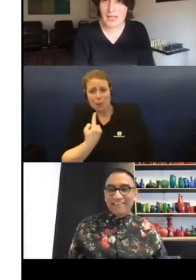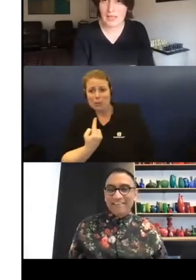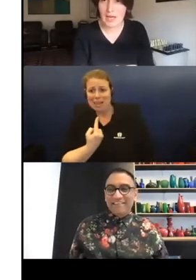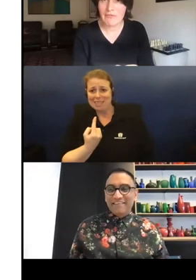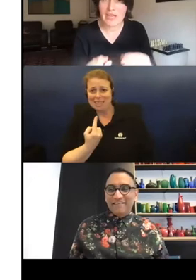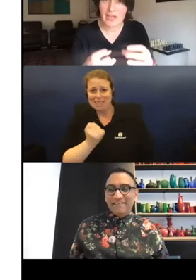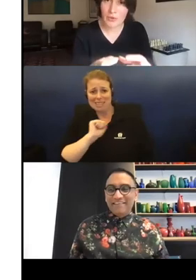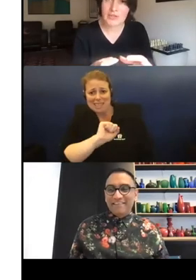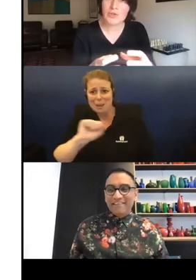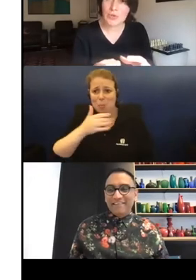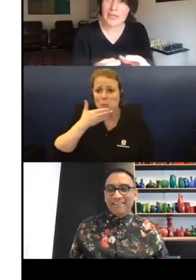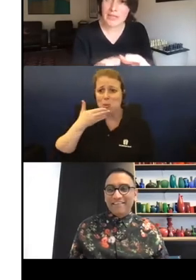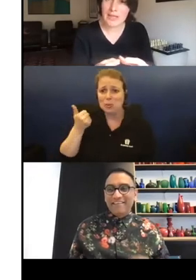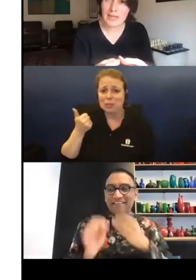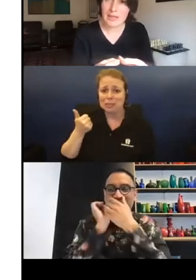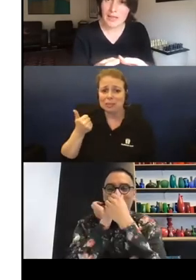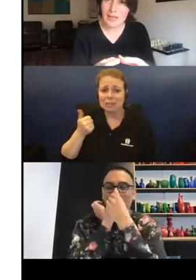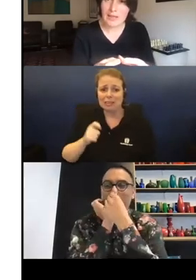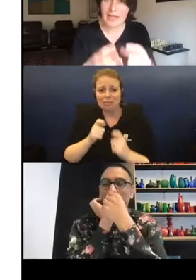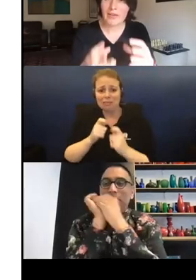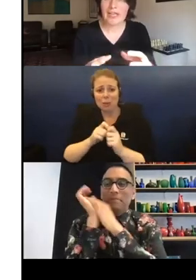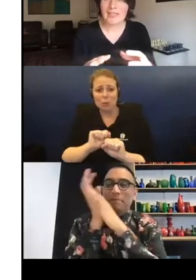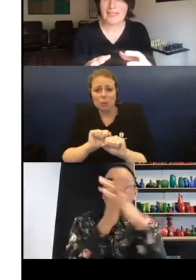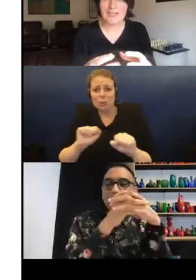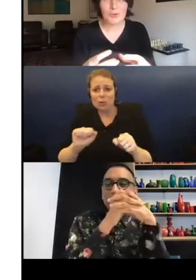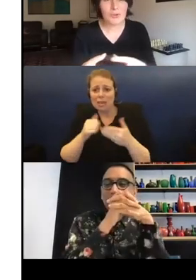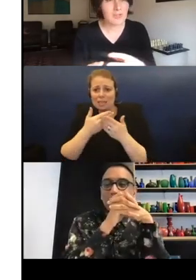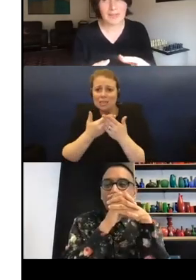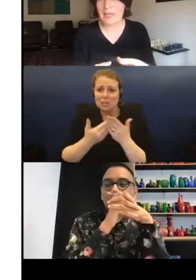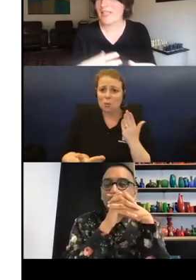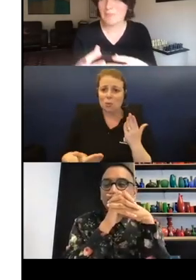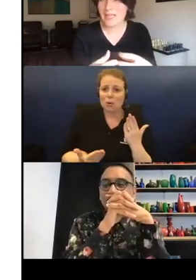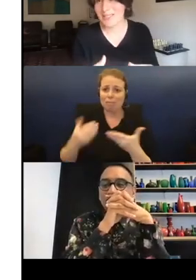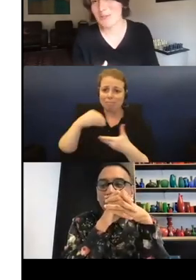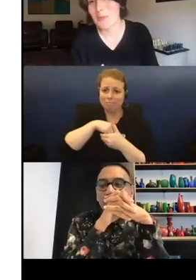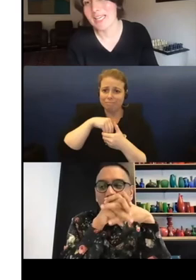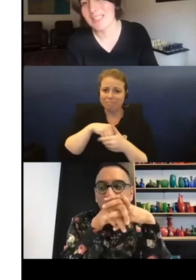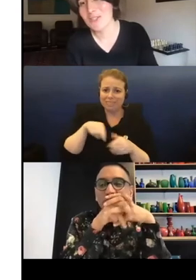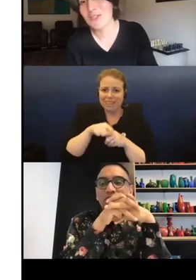i value the story that they carry they're sort of like my teddy bears in a way do you know like